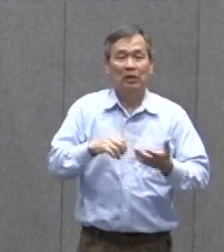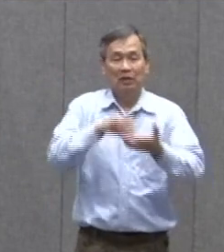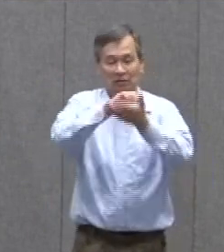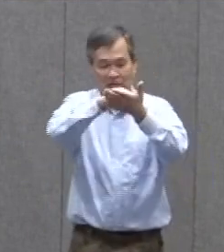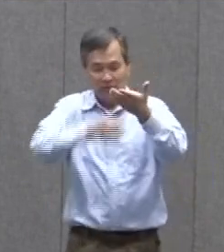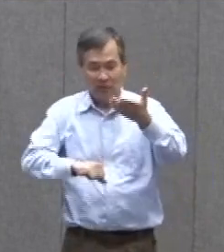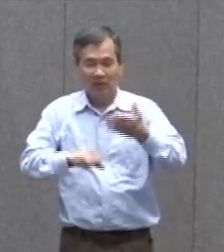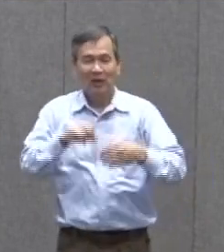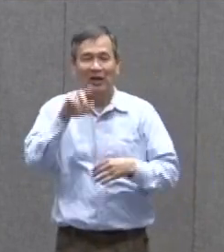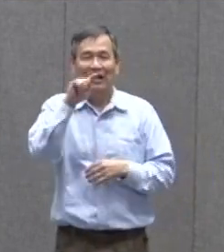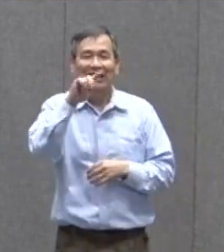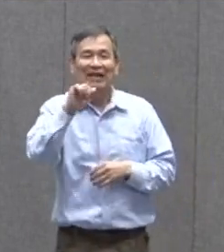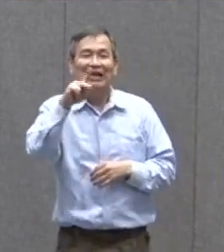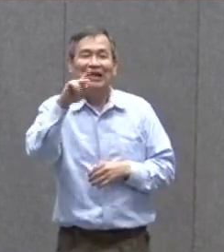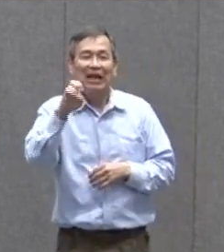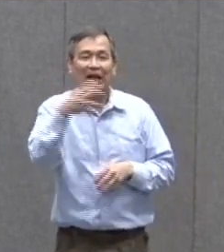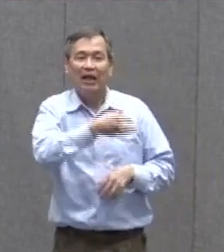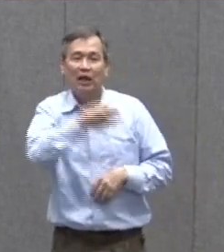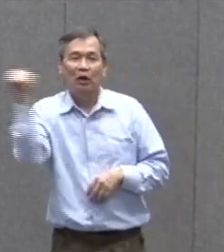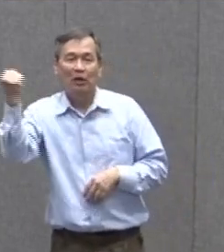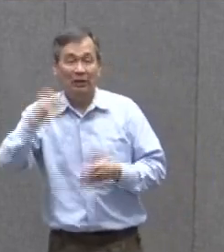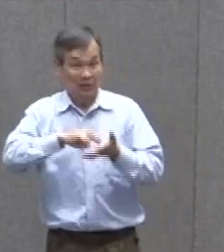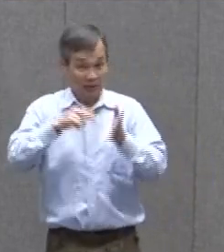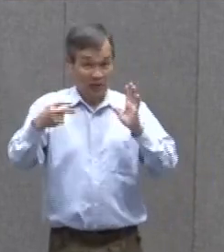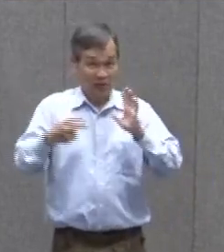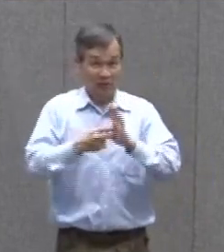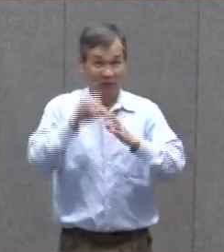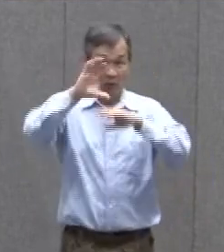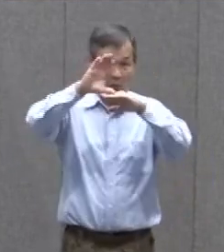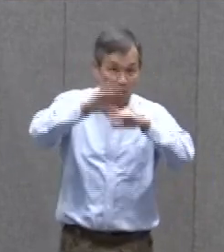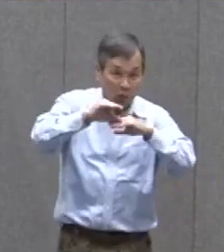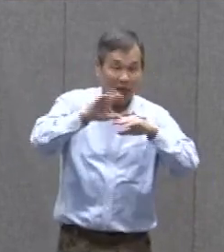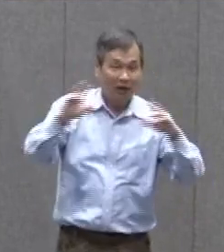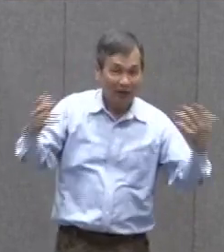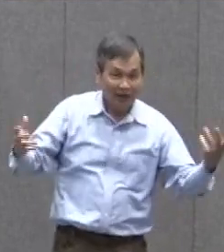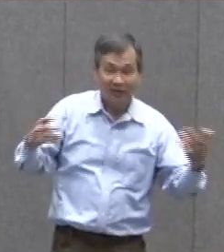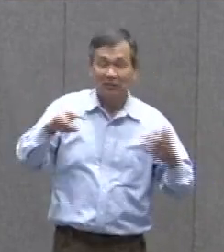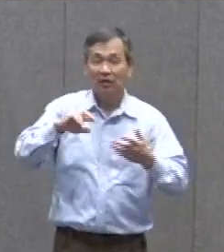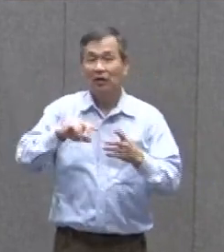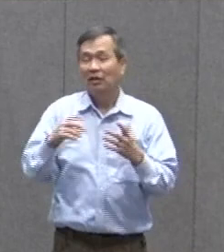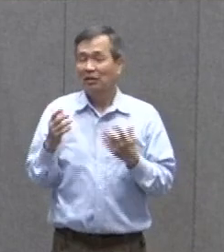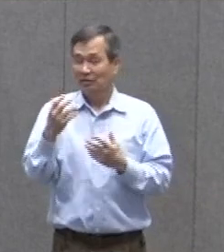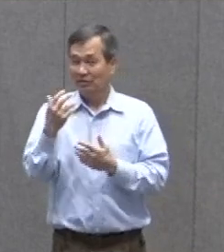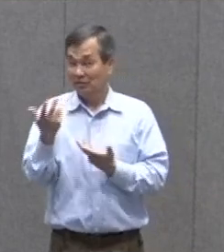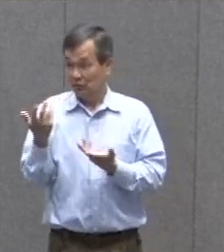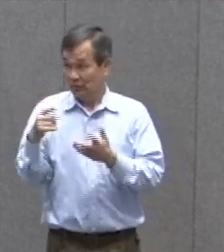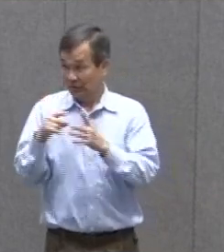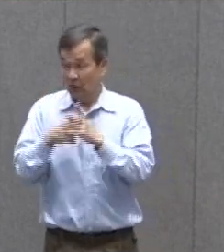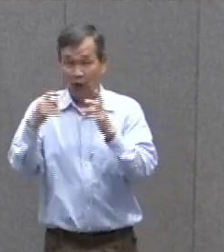So when we're subtracting, we actually start with our whole and we're going to take away a part.